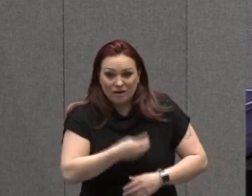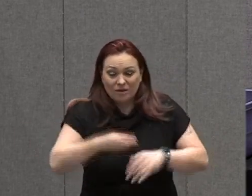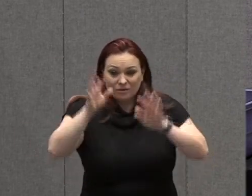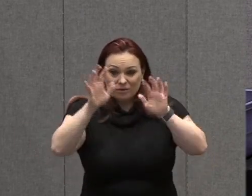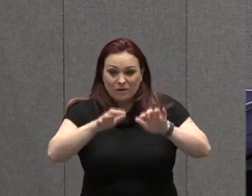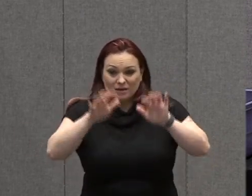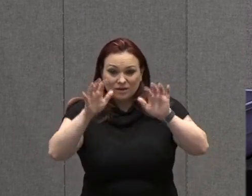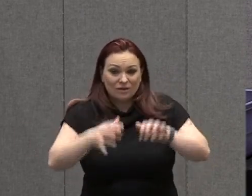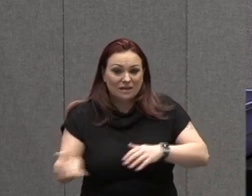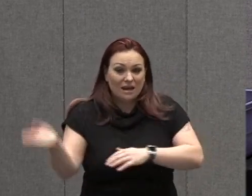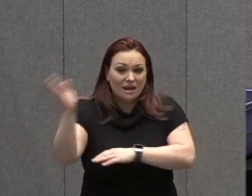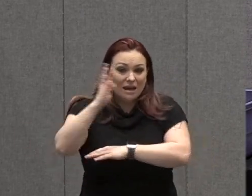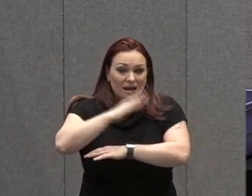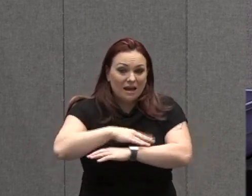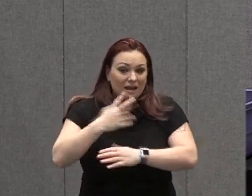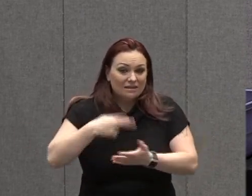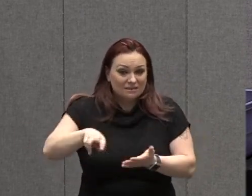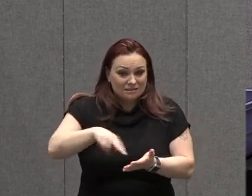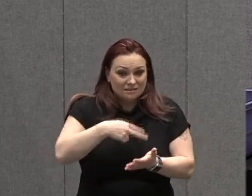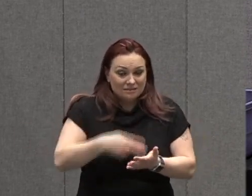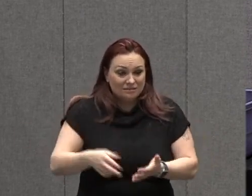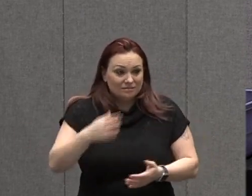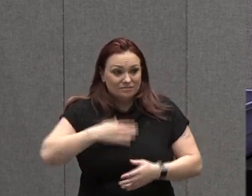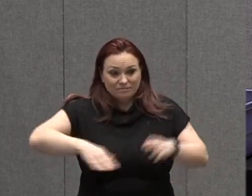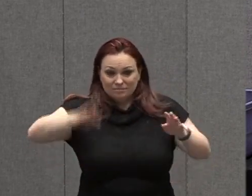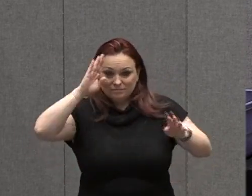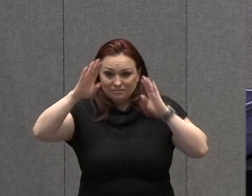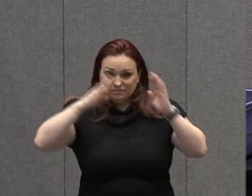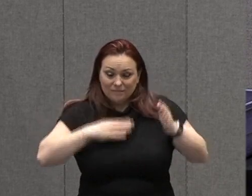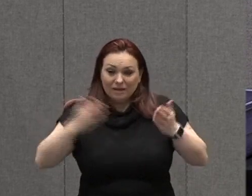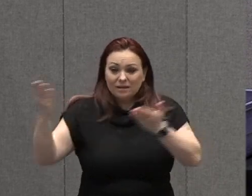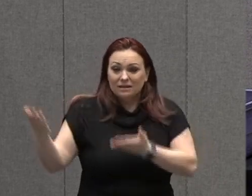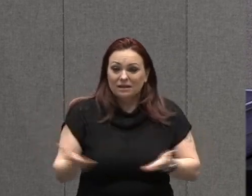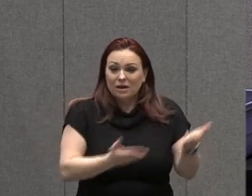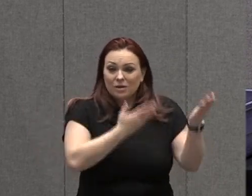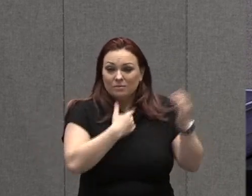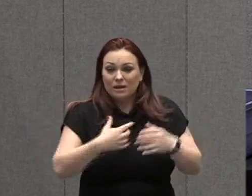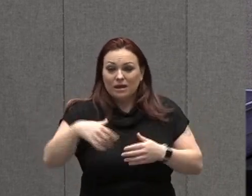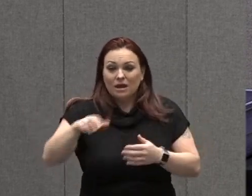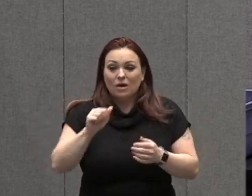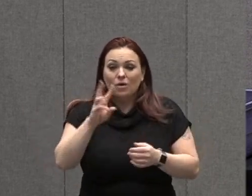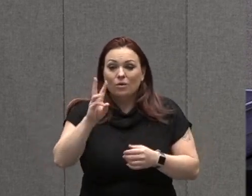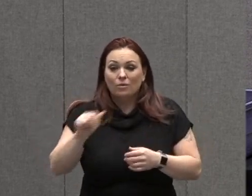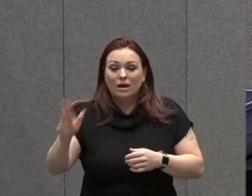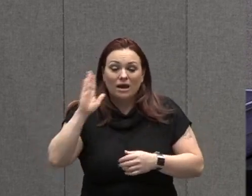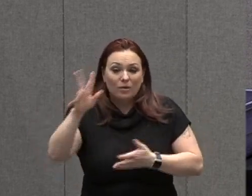I'm gonna dance all day. Hey hey carry me away I'm gonna dance all day.